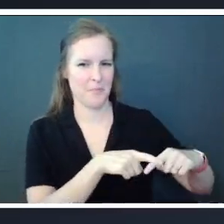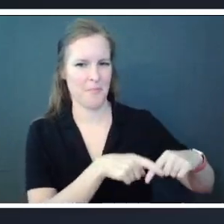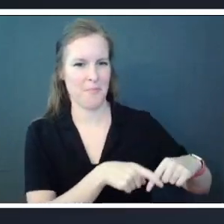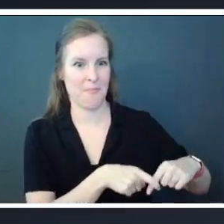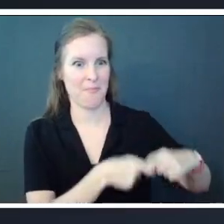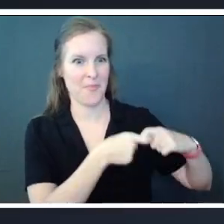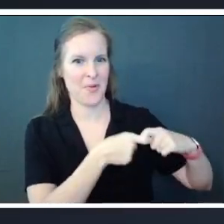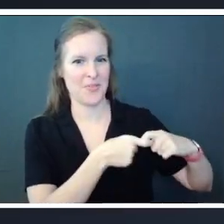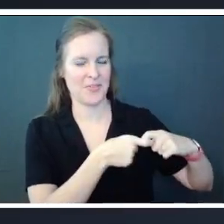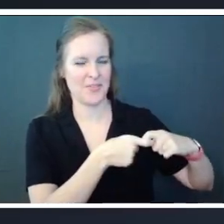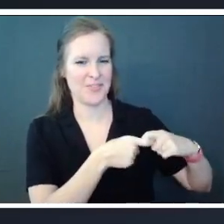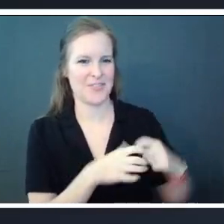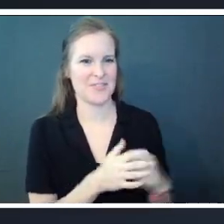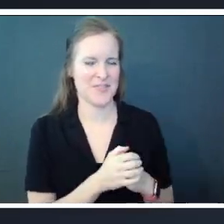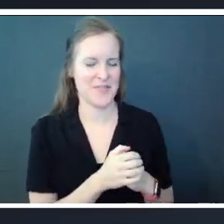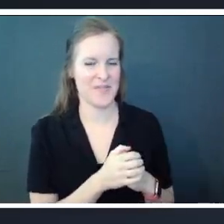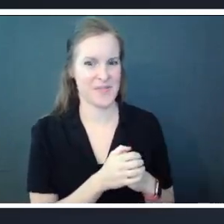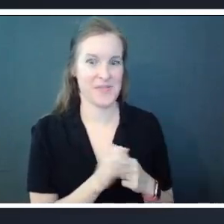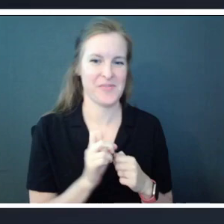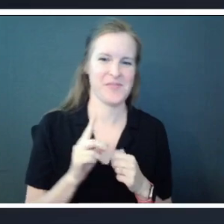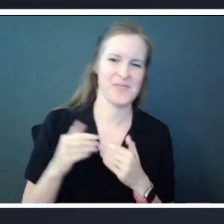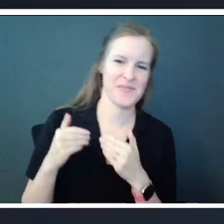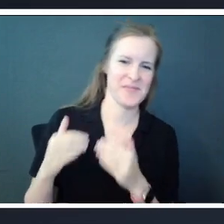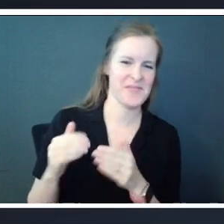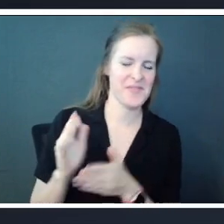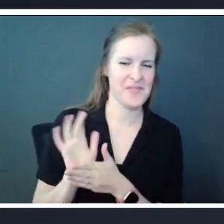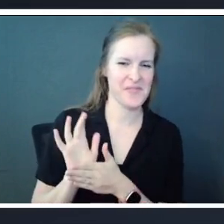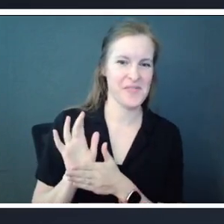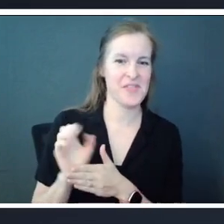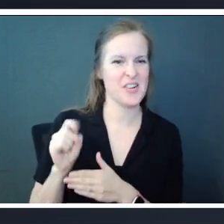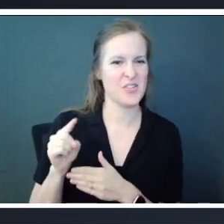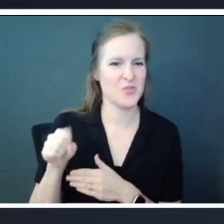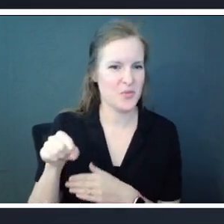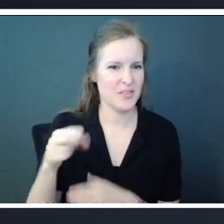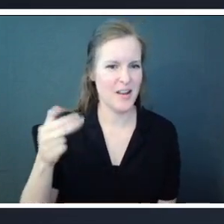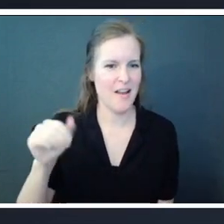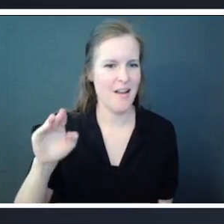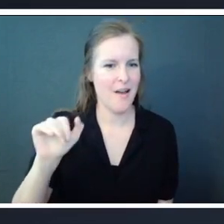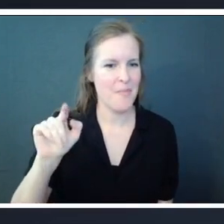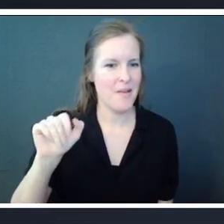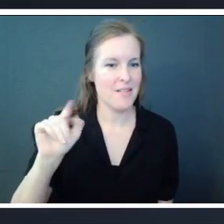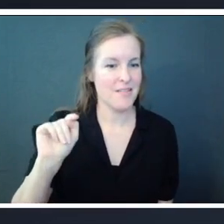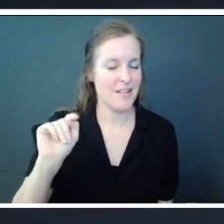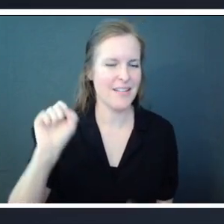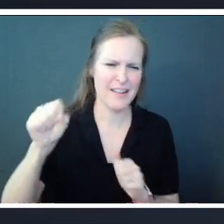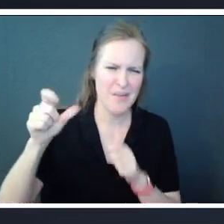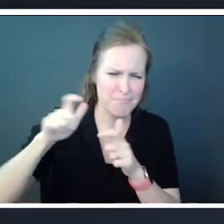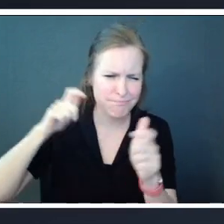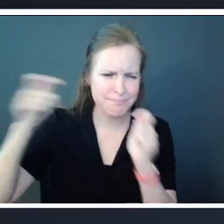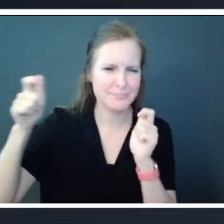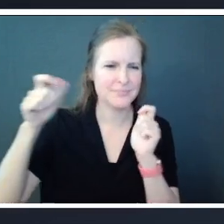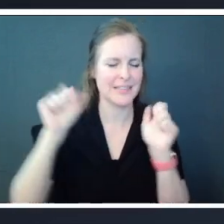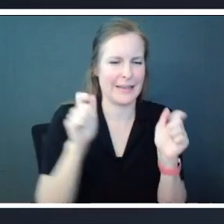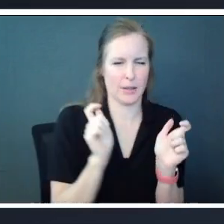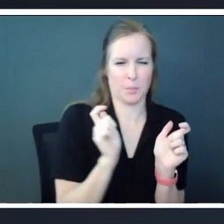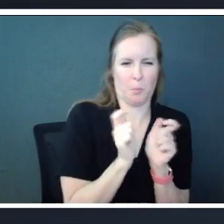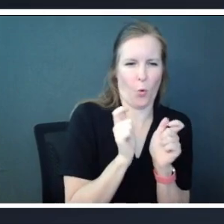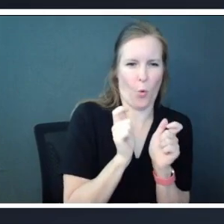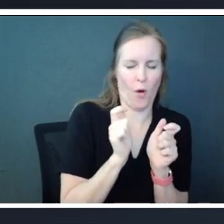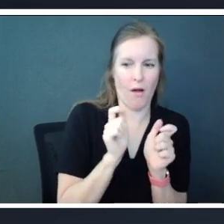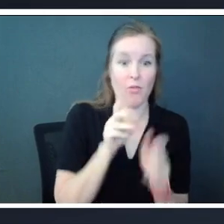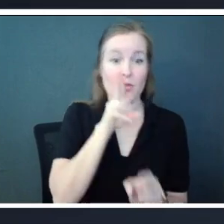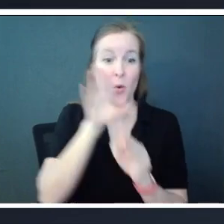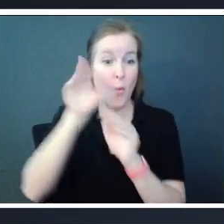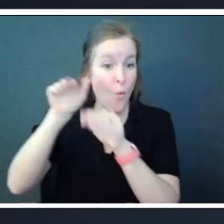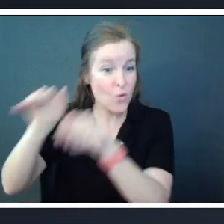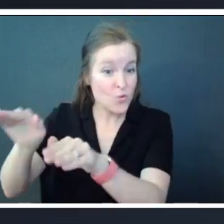rocks and water. Habitats can be big or small from a whole entire ocean or small as under